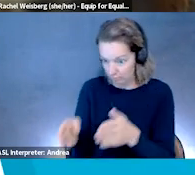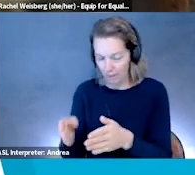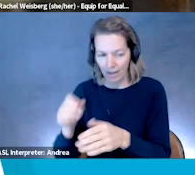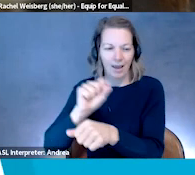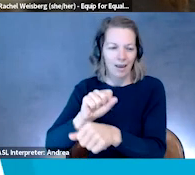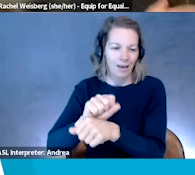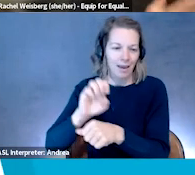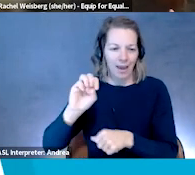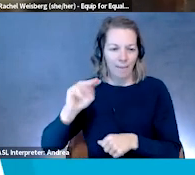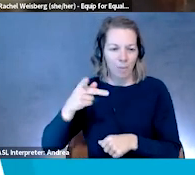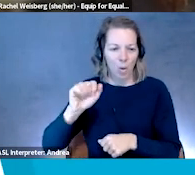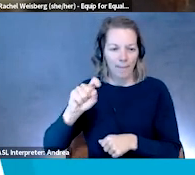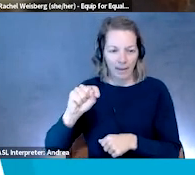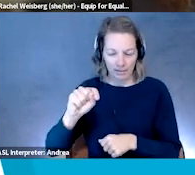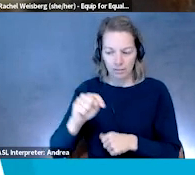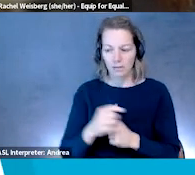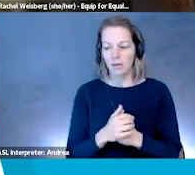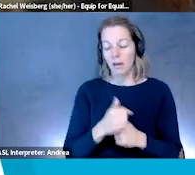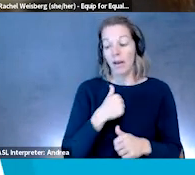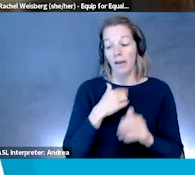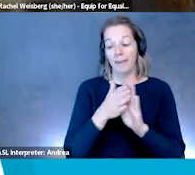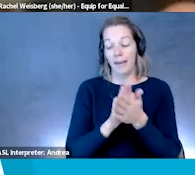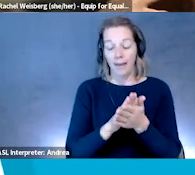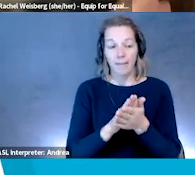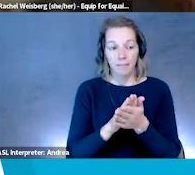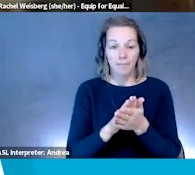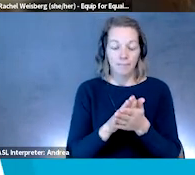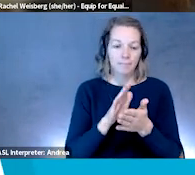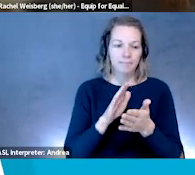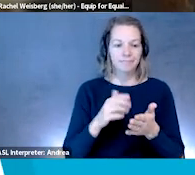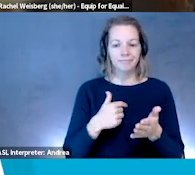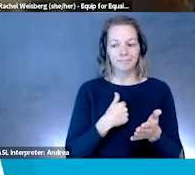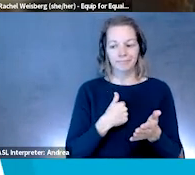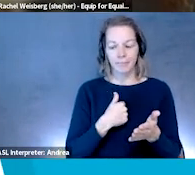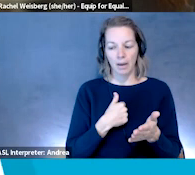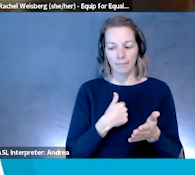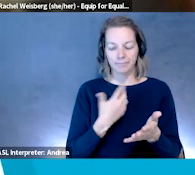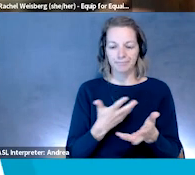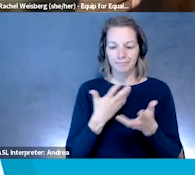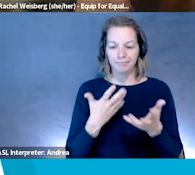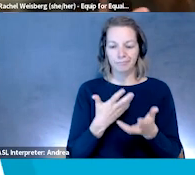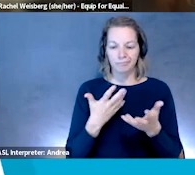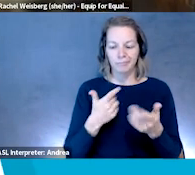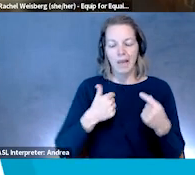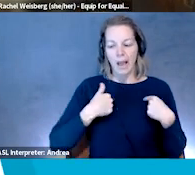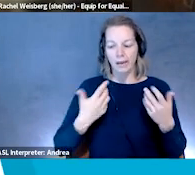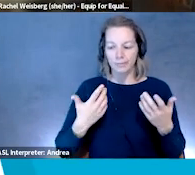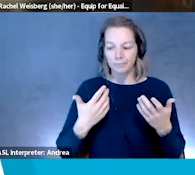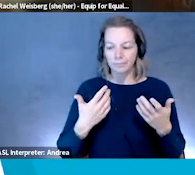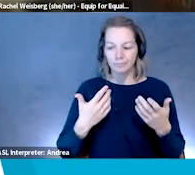EKWAP FOR QUALITY FOR 10 YEARS. I LOVE THE WORK THAT I DO HERE, MY PASSION HAS BEEN